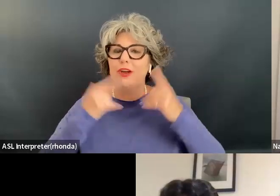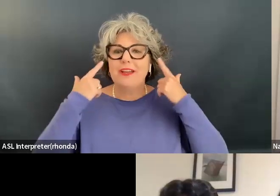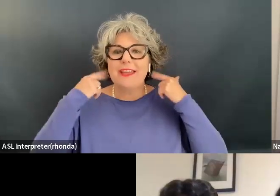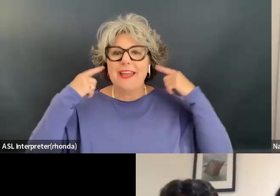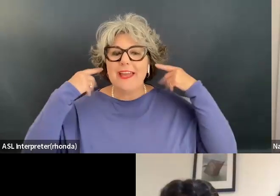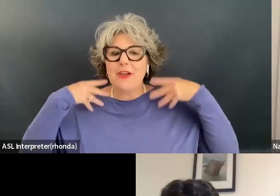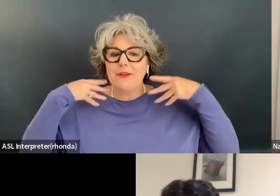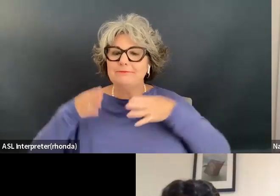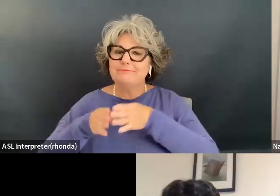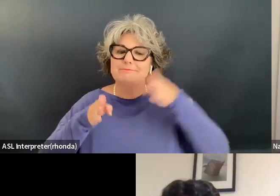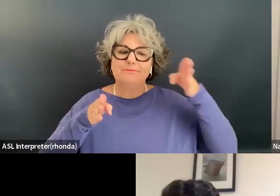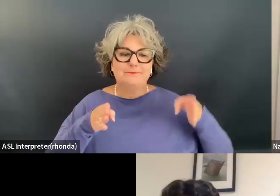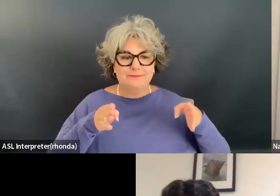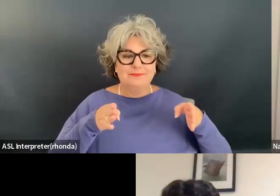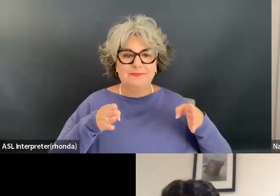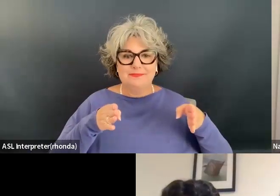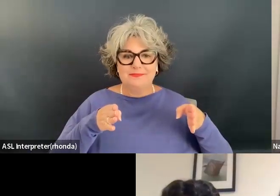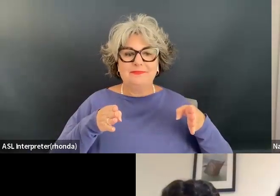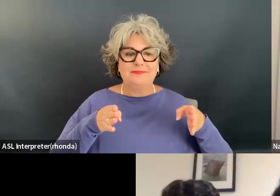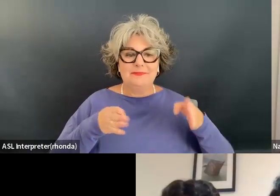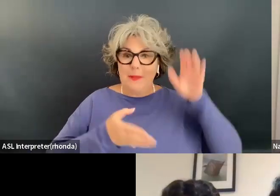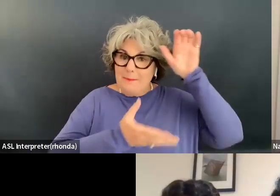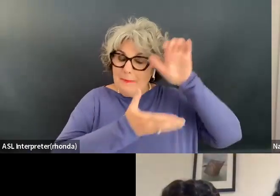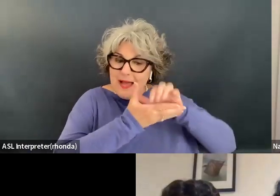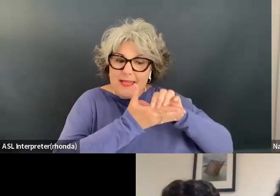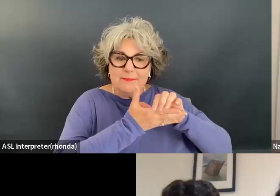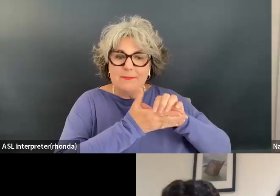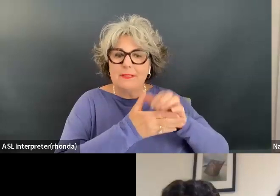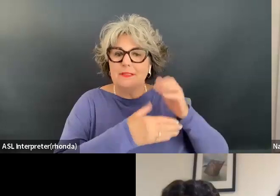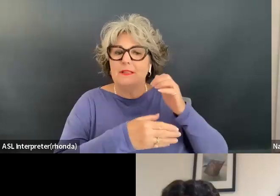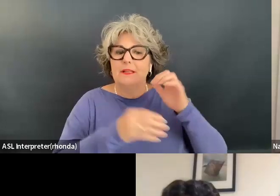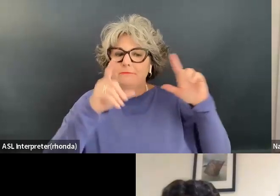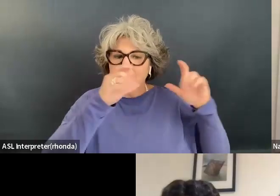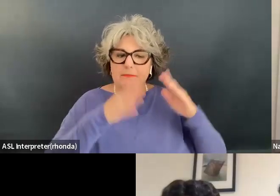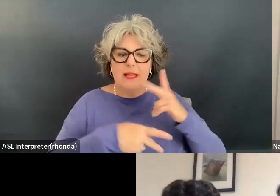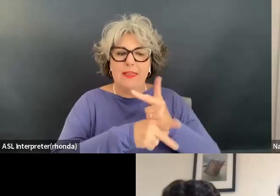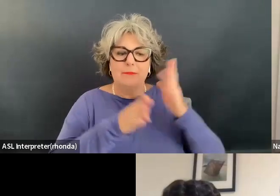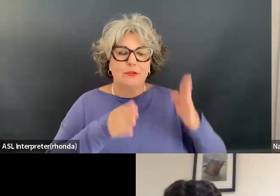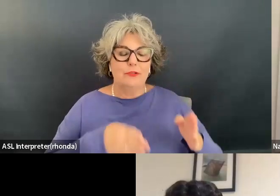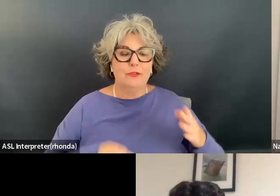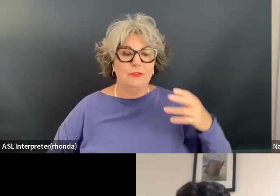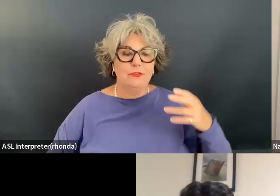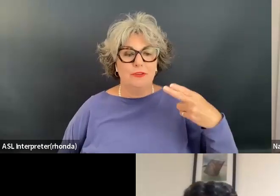And next to me is my husband, who's the protagonist and the producer of the film. Over to you, Hossein.